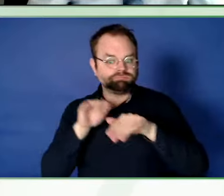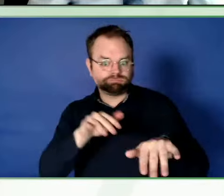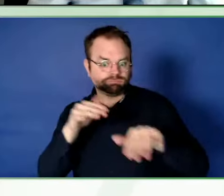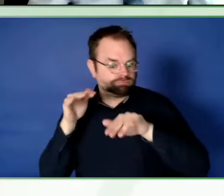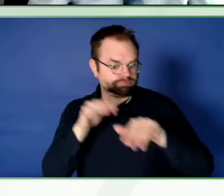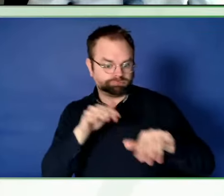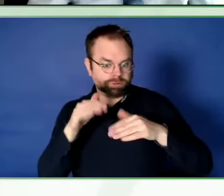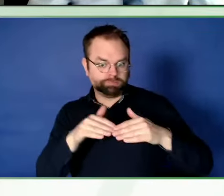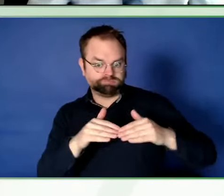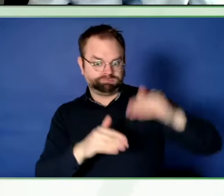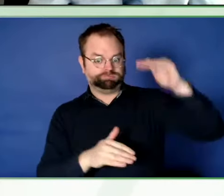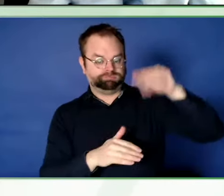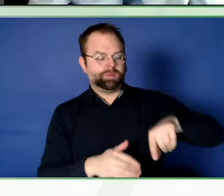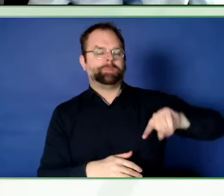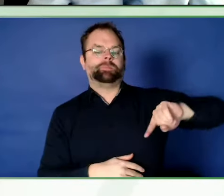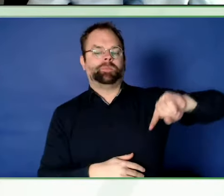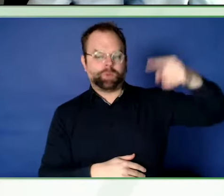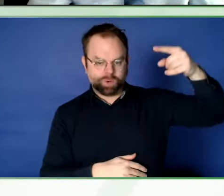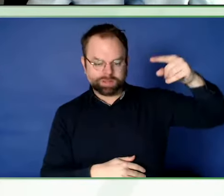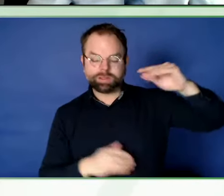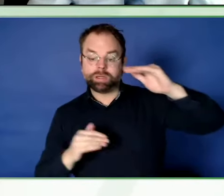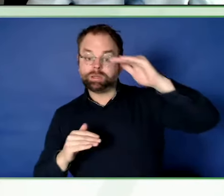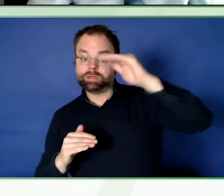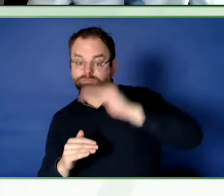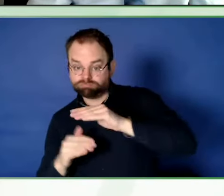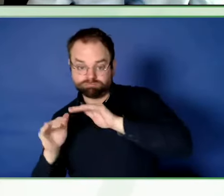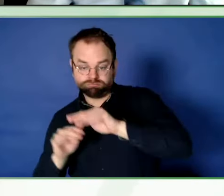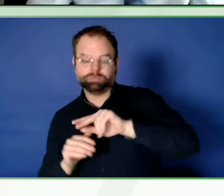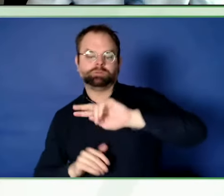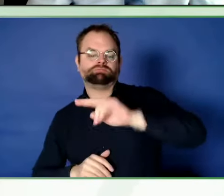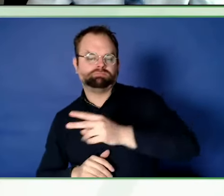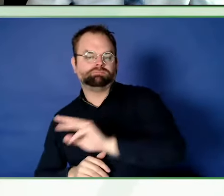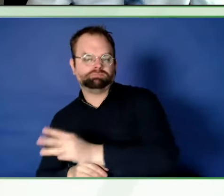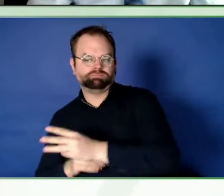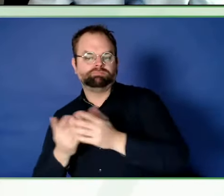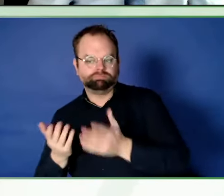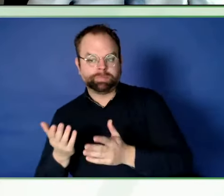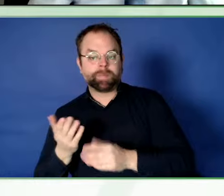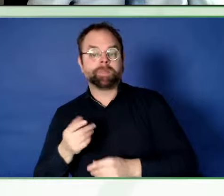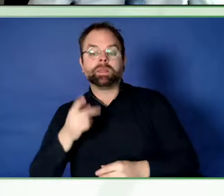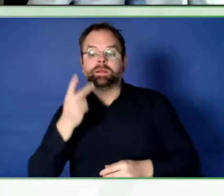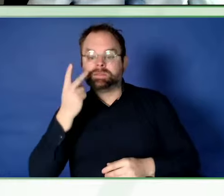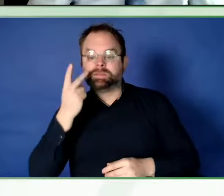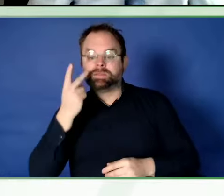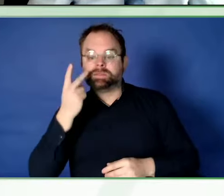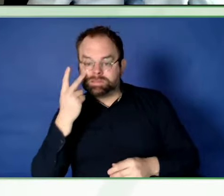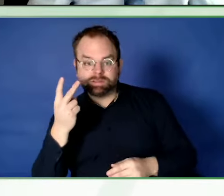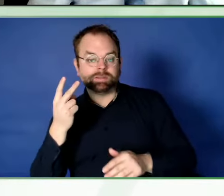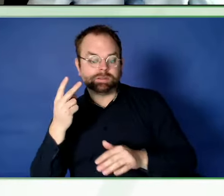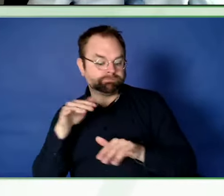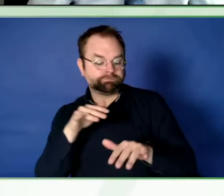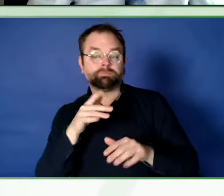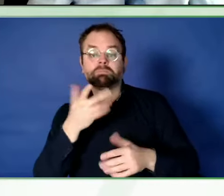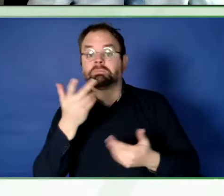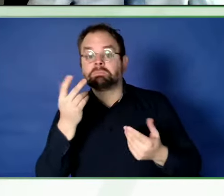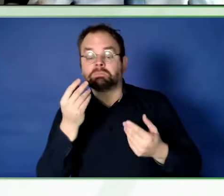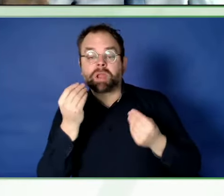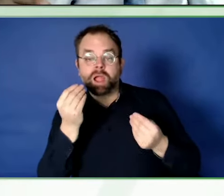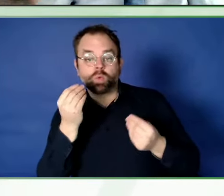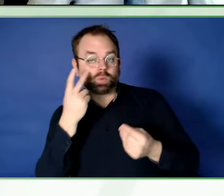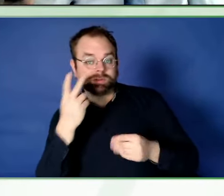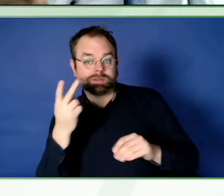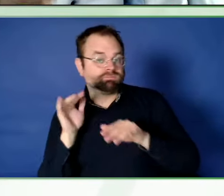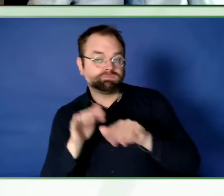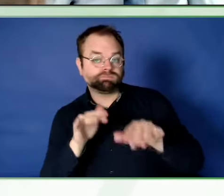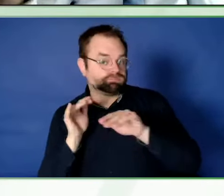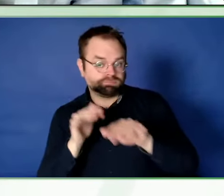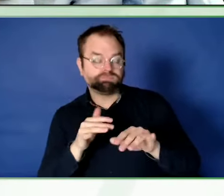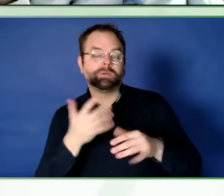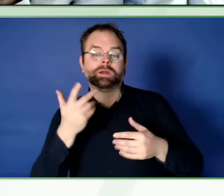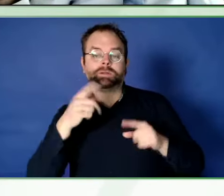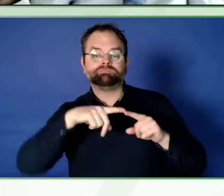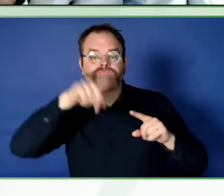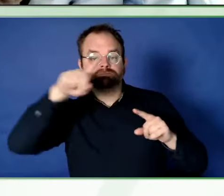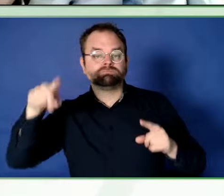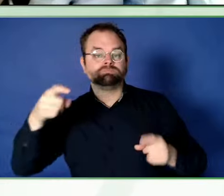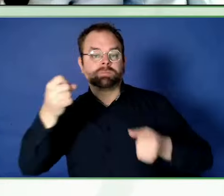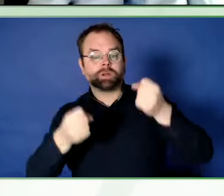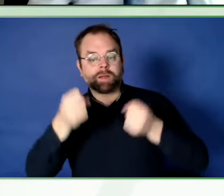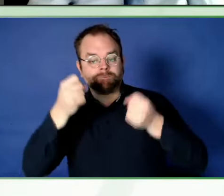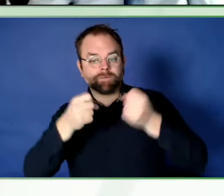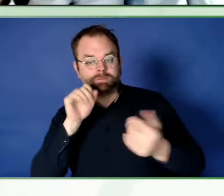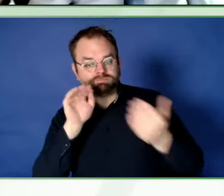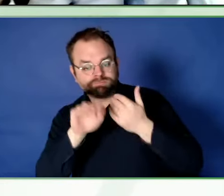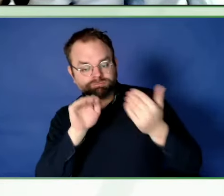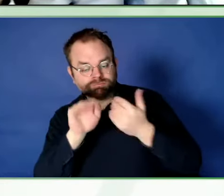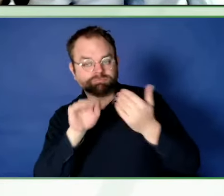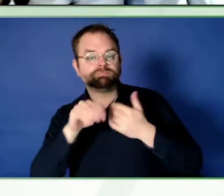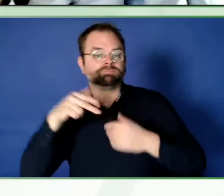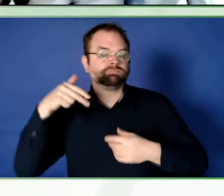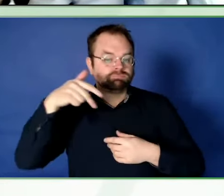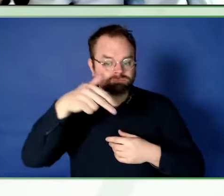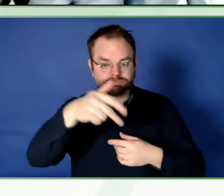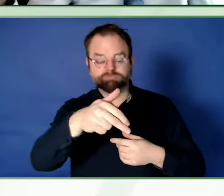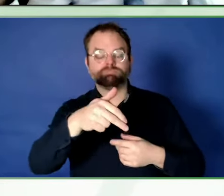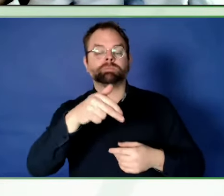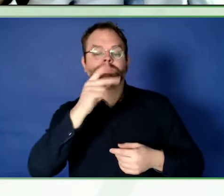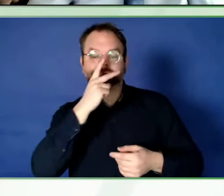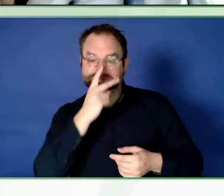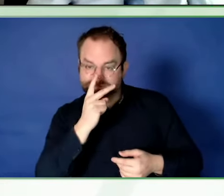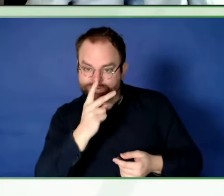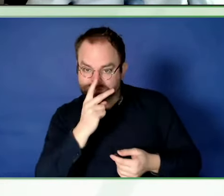Then they can use the prioritising model to decide what Road for example is important